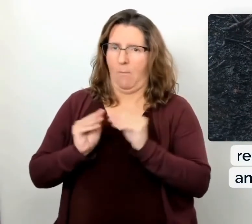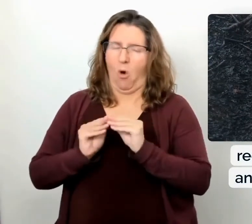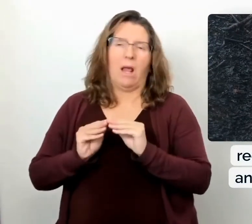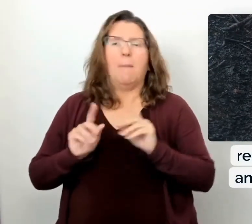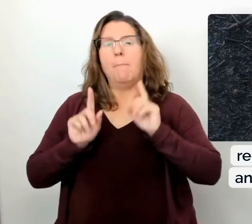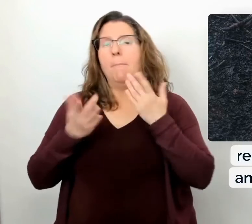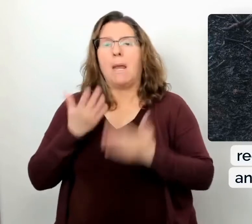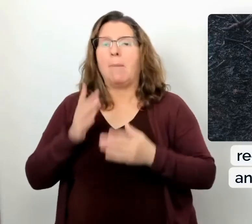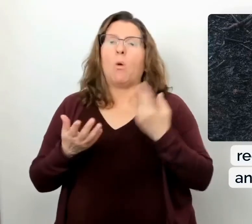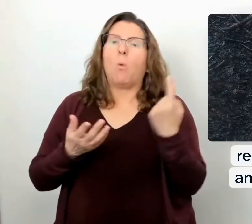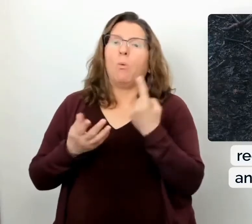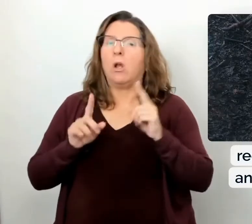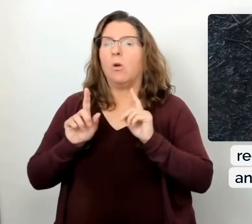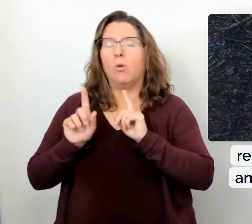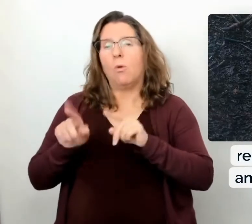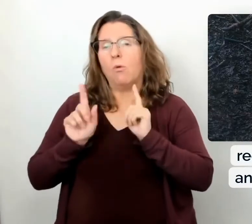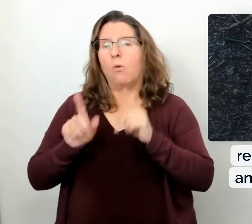They may keep going to school for social or other reasons,